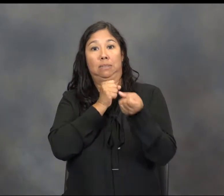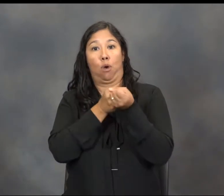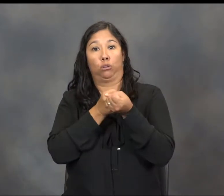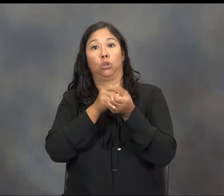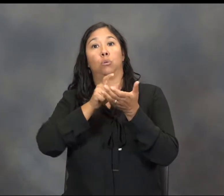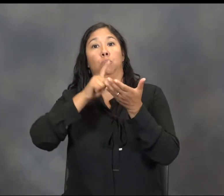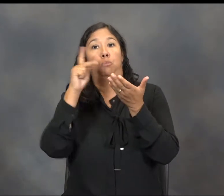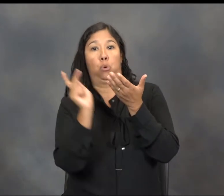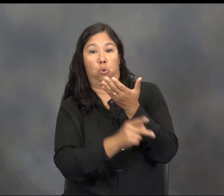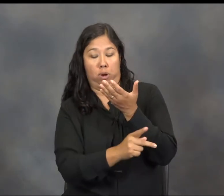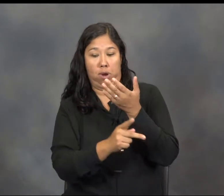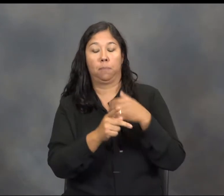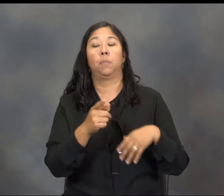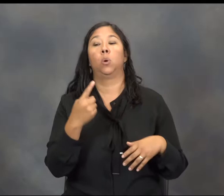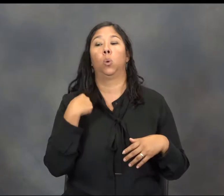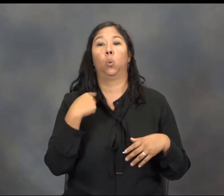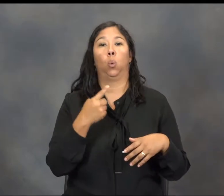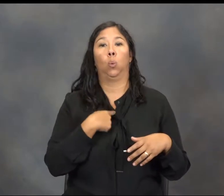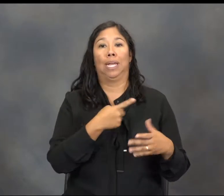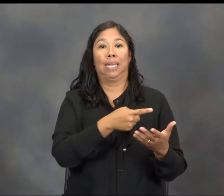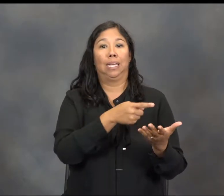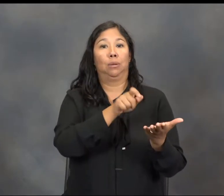That prepares income taxes